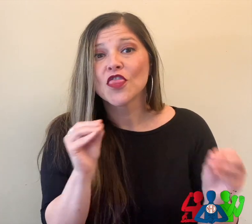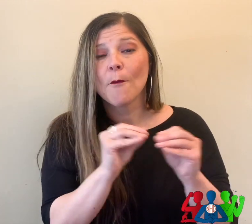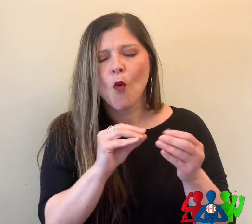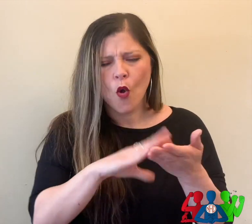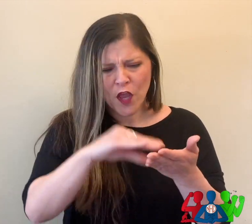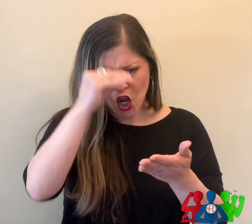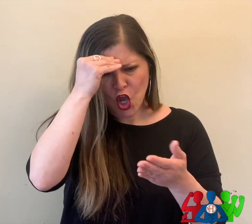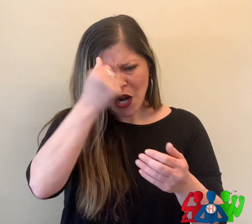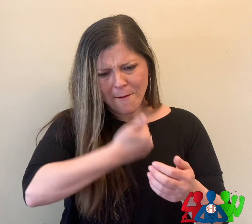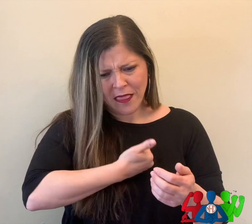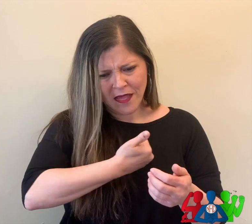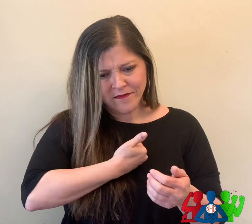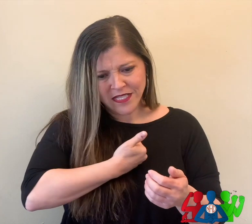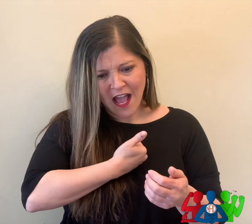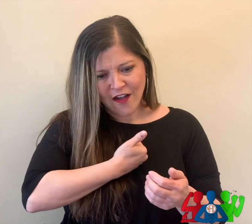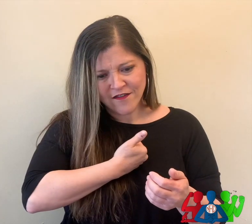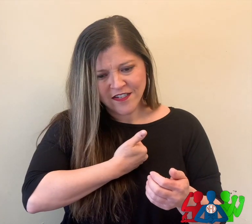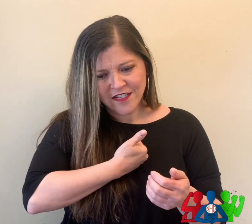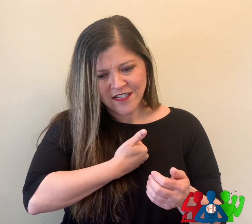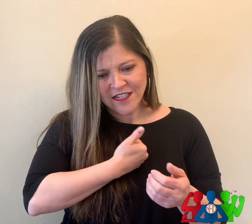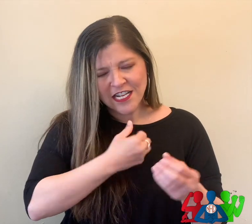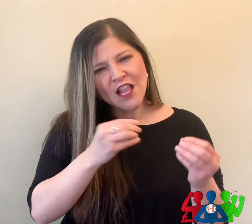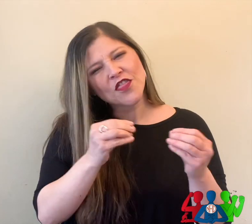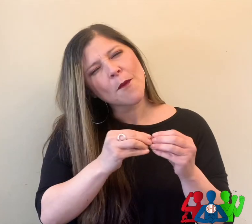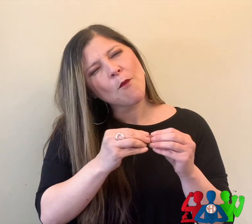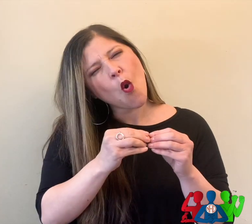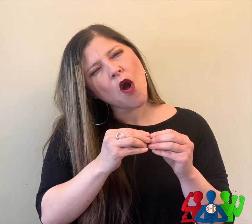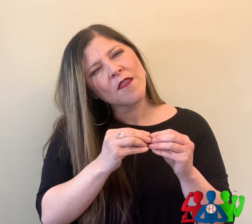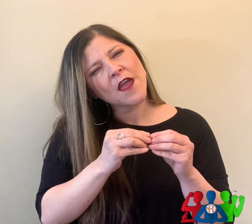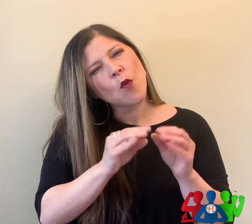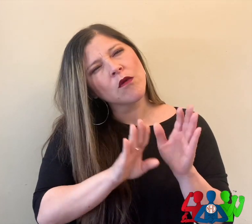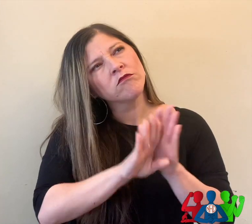they're from, what their journey looks like, because the more that they learn about